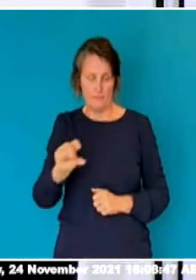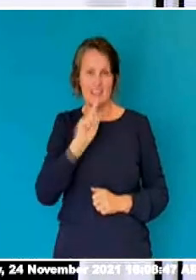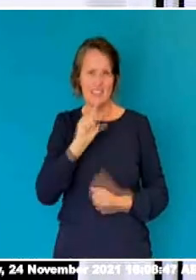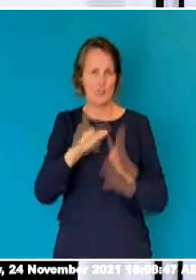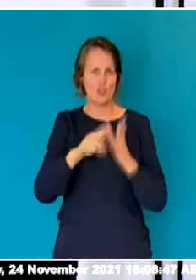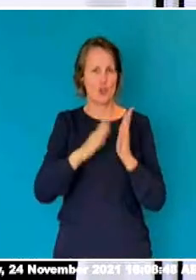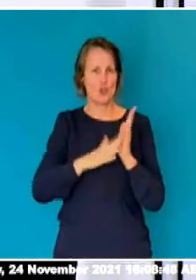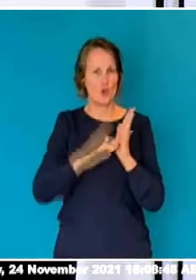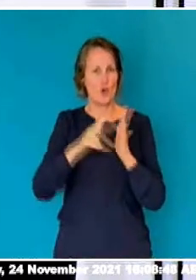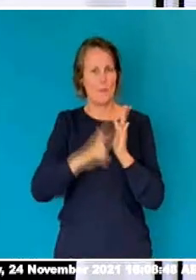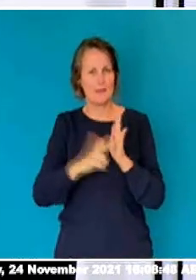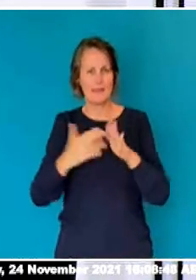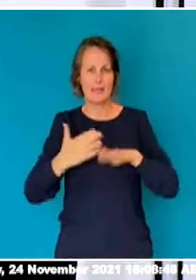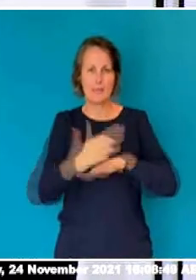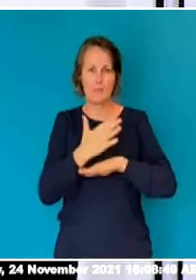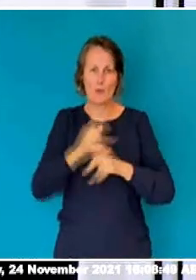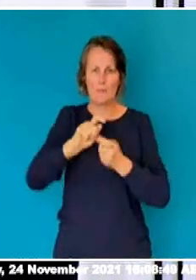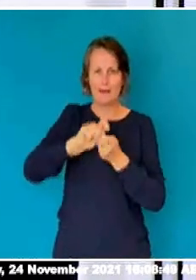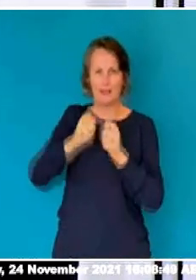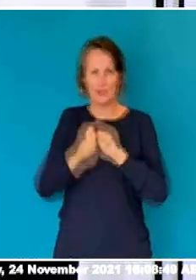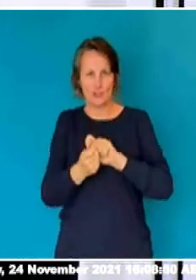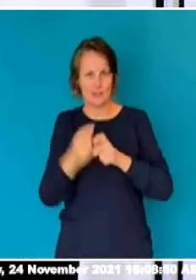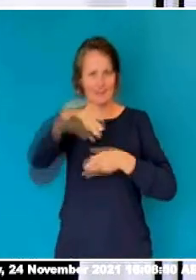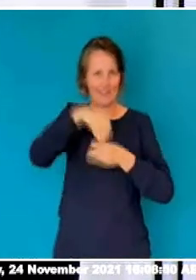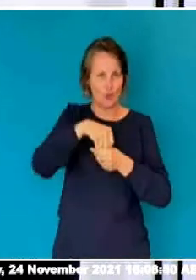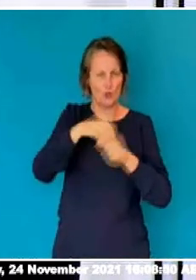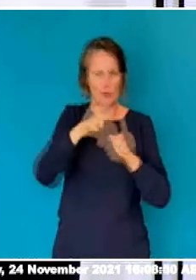adjustments include", do you see that? Yes.